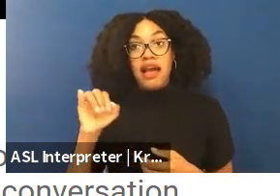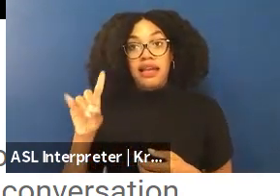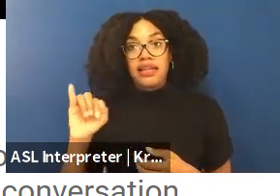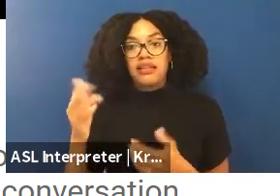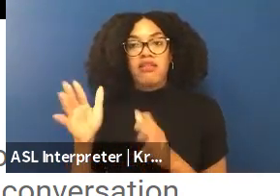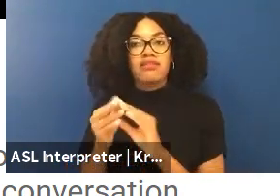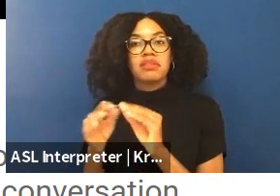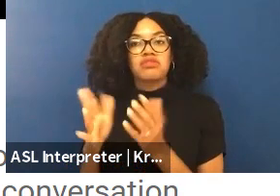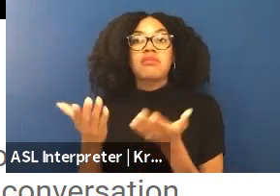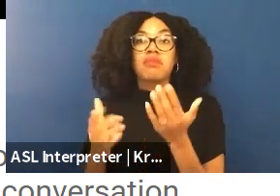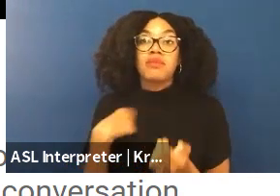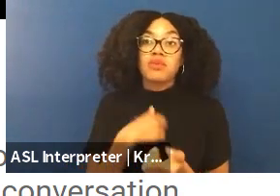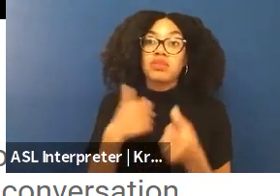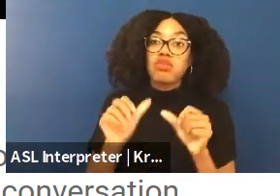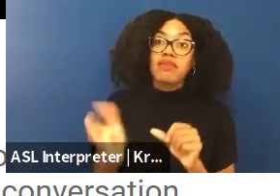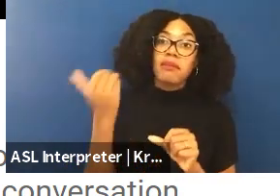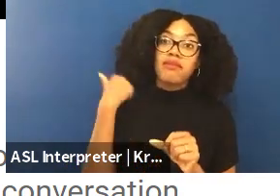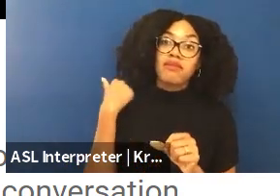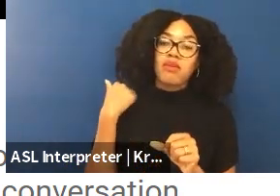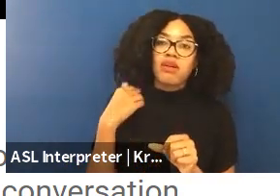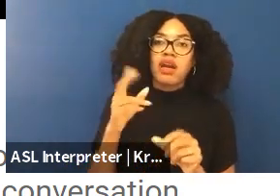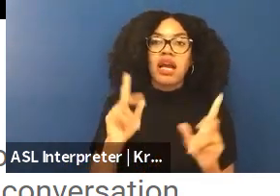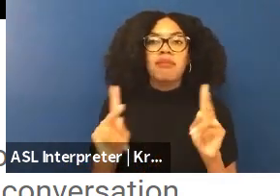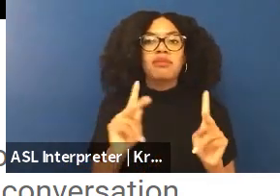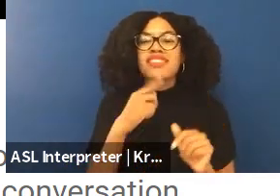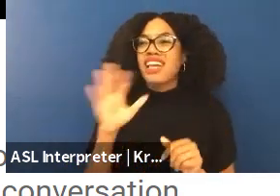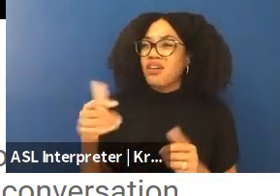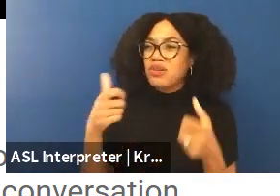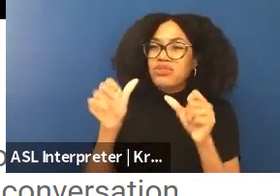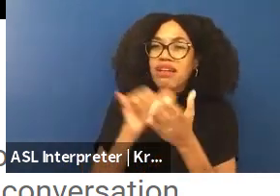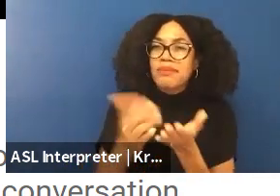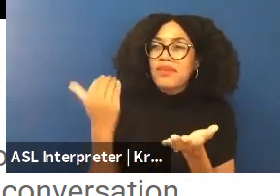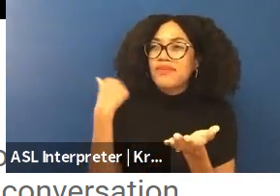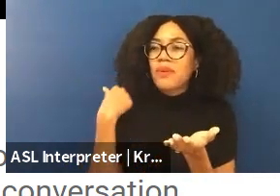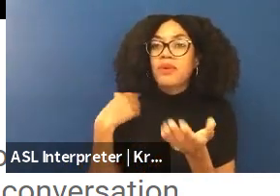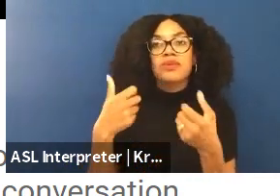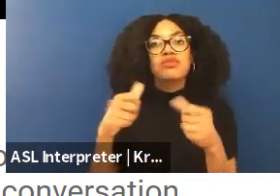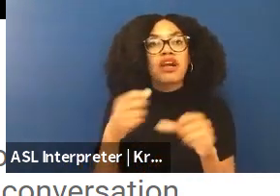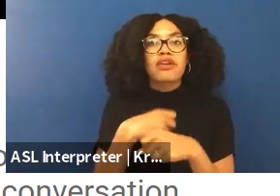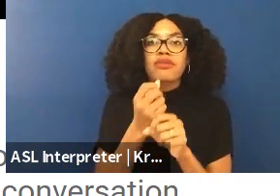And we do have people saying, "Oh well, we've tried creating a space where students could,